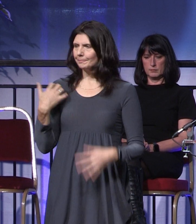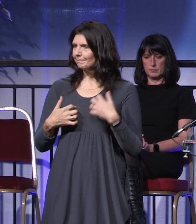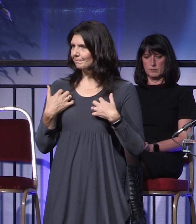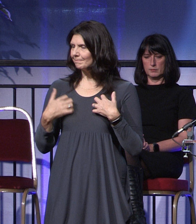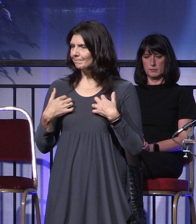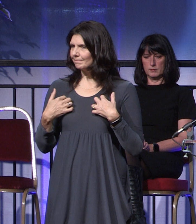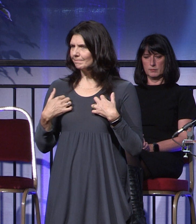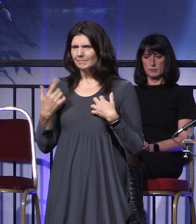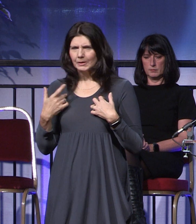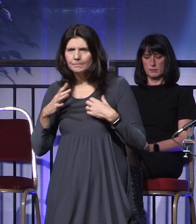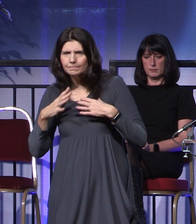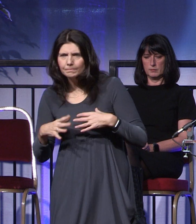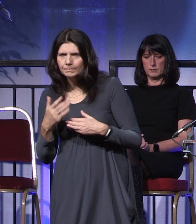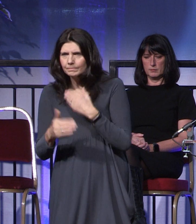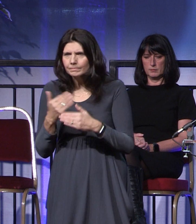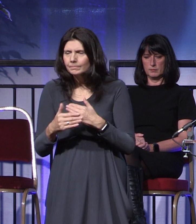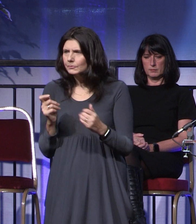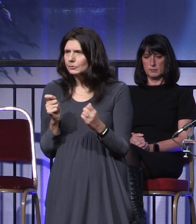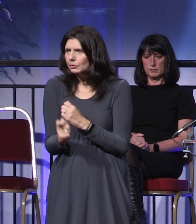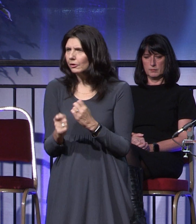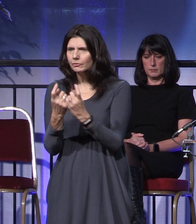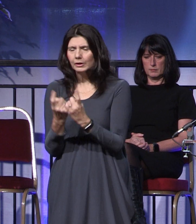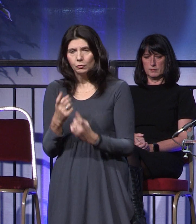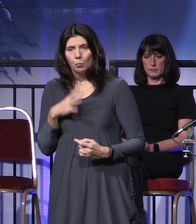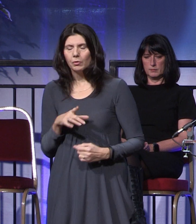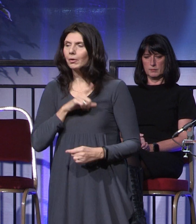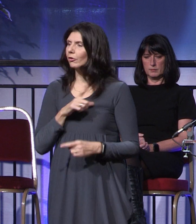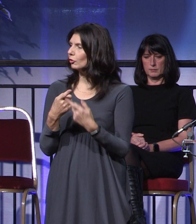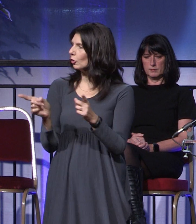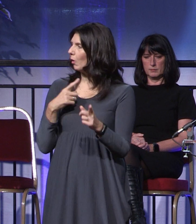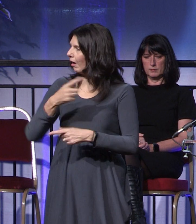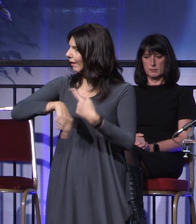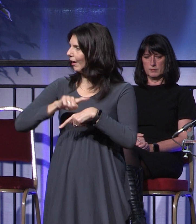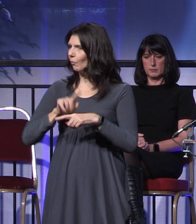desire to make a difference you are the future the future chief executives